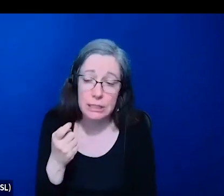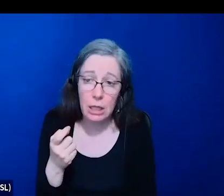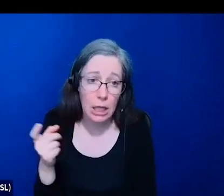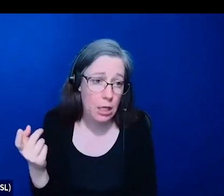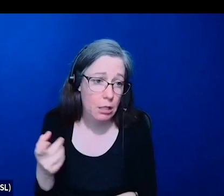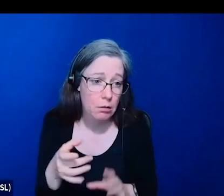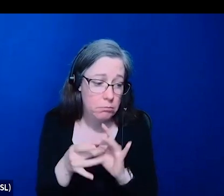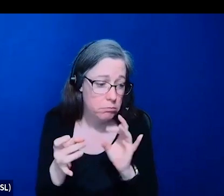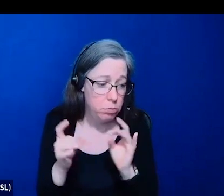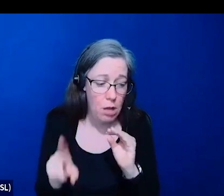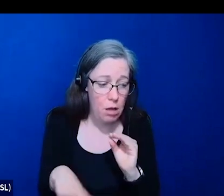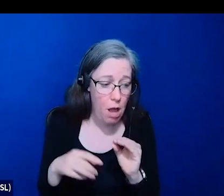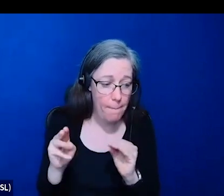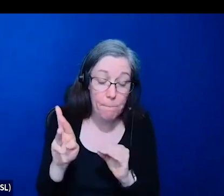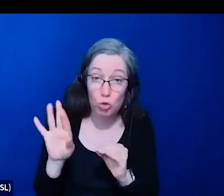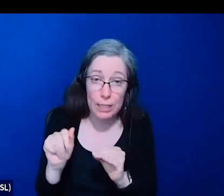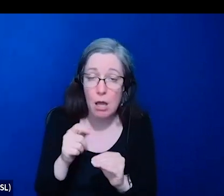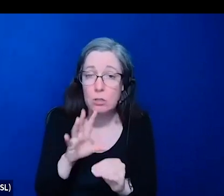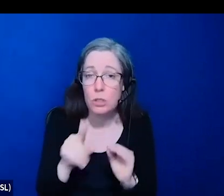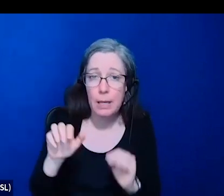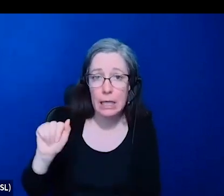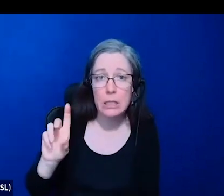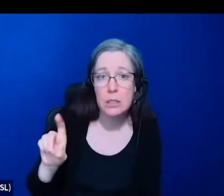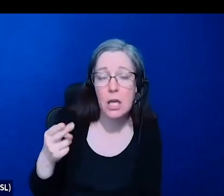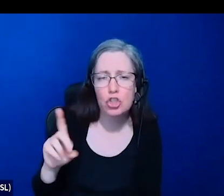probably more folks with ADHD in space,